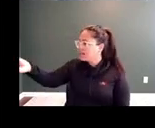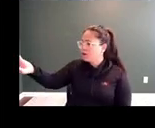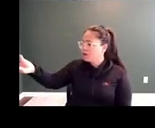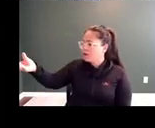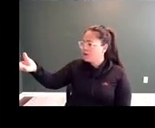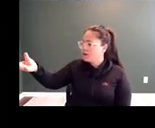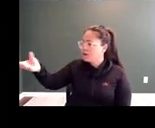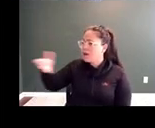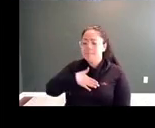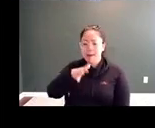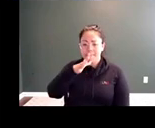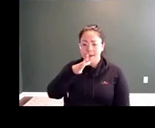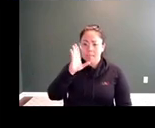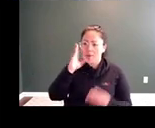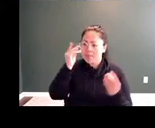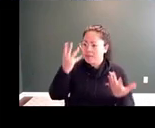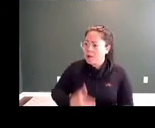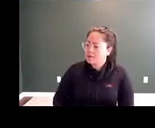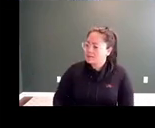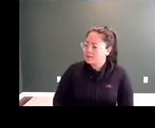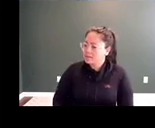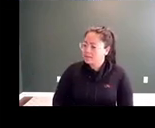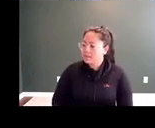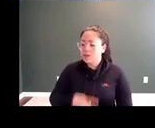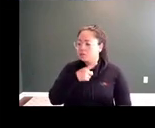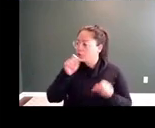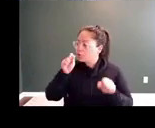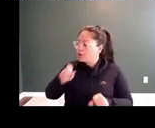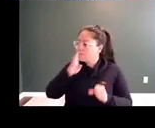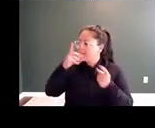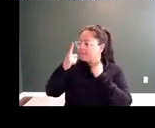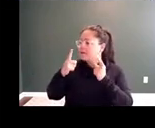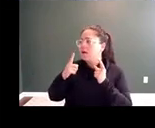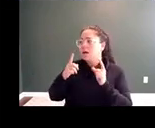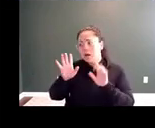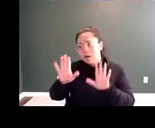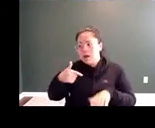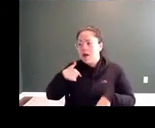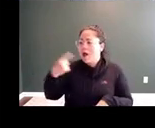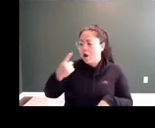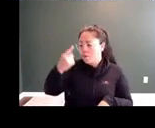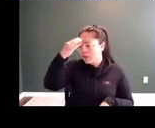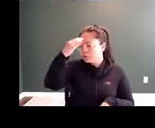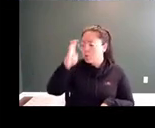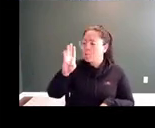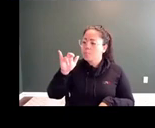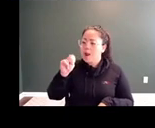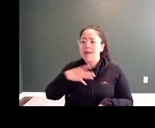What's my mom thinking now? Well, she could be you thinking, oh, you know what? I always knew Brien liked dad better than me, right?